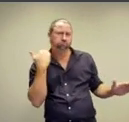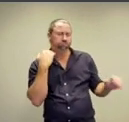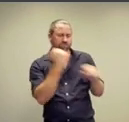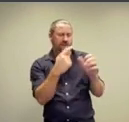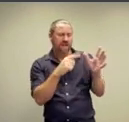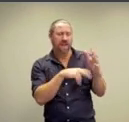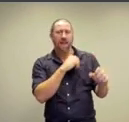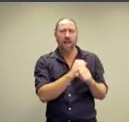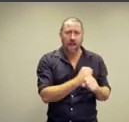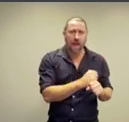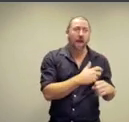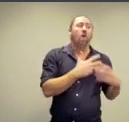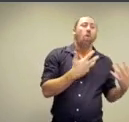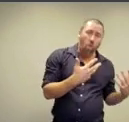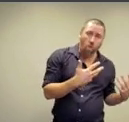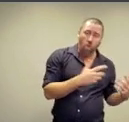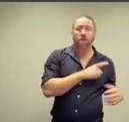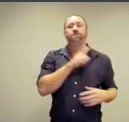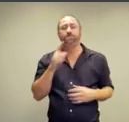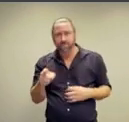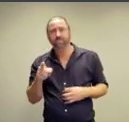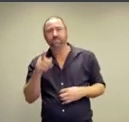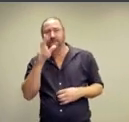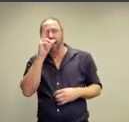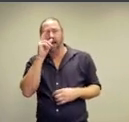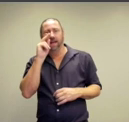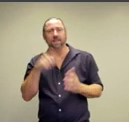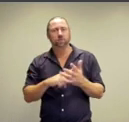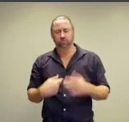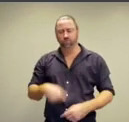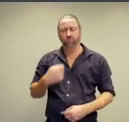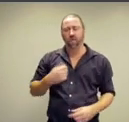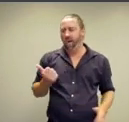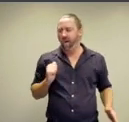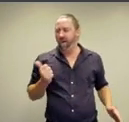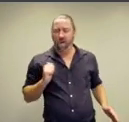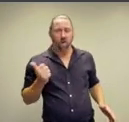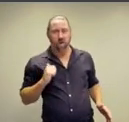or further subcultural uses of the jacket which we see emerge in the second